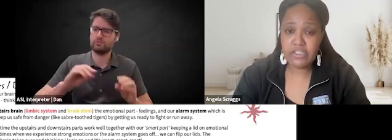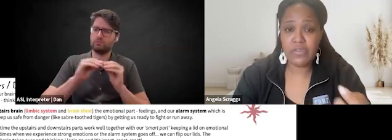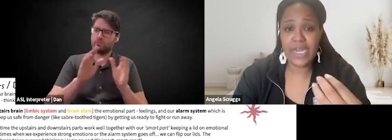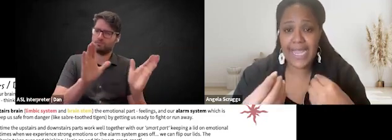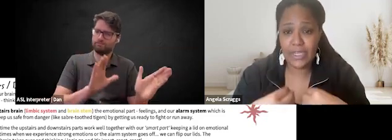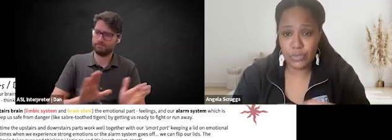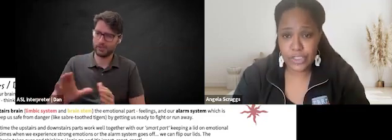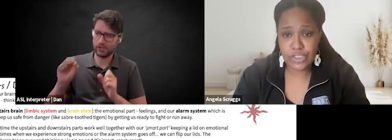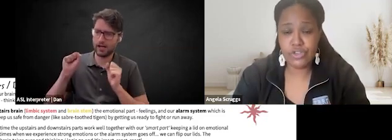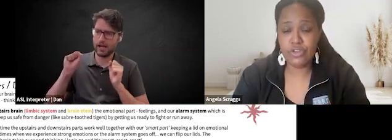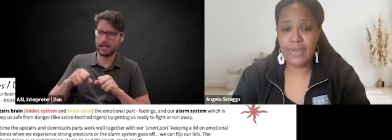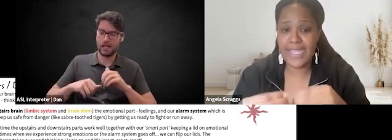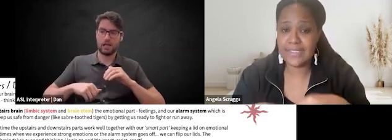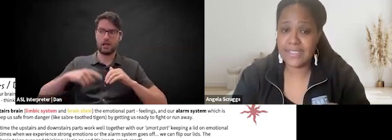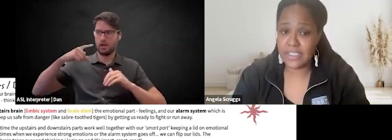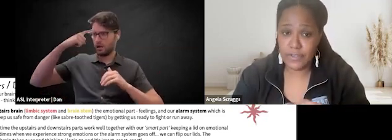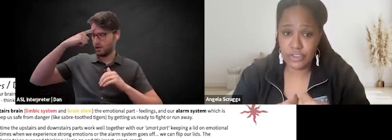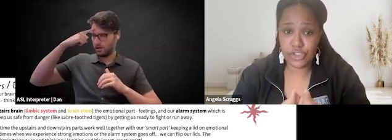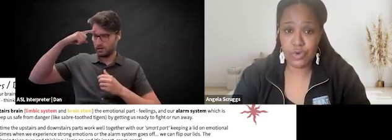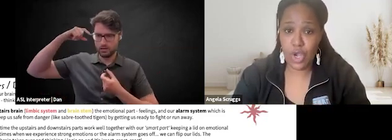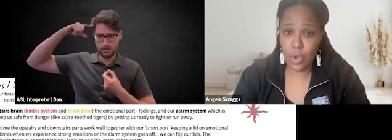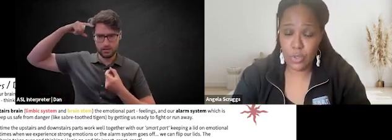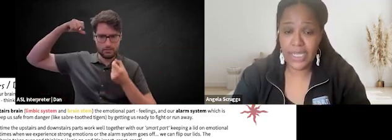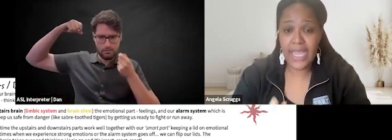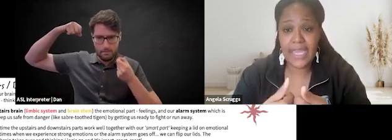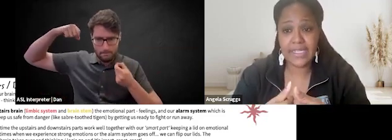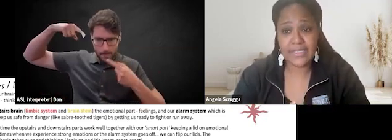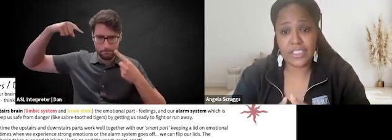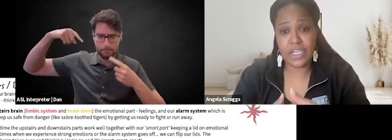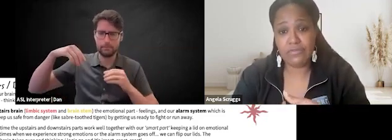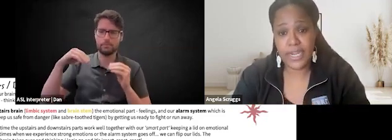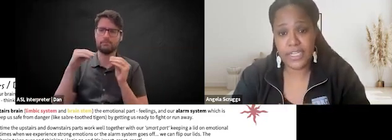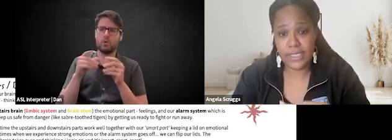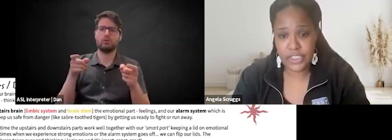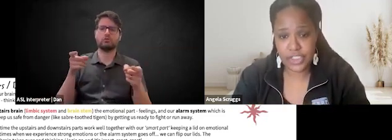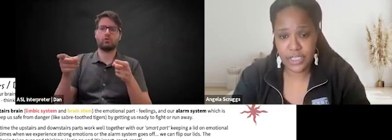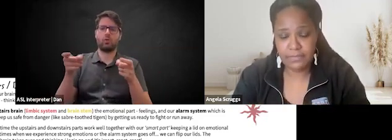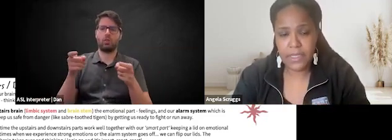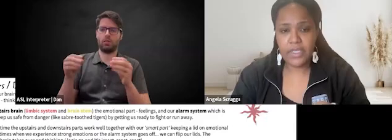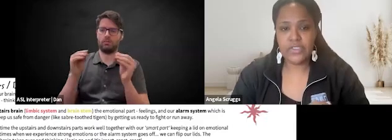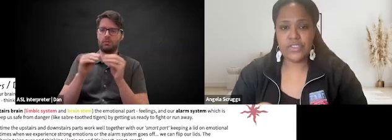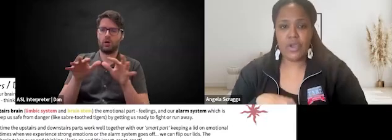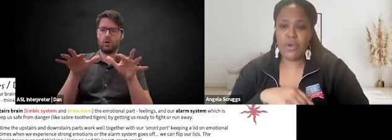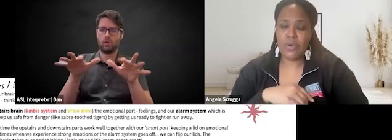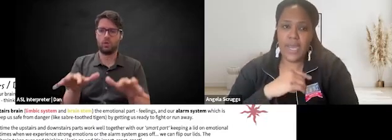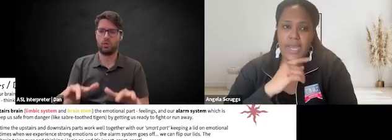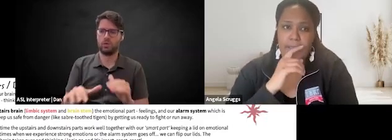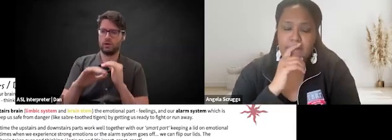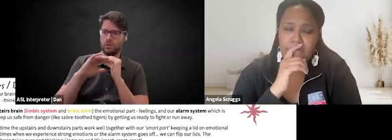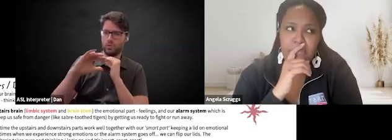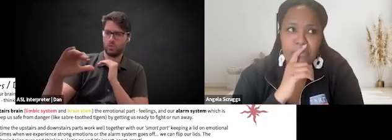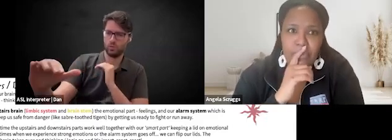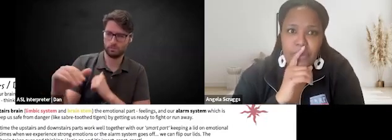so that I can resume a sense of control and a sense of regulation. So, um...